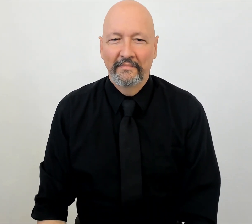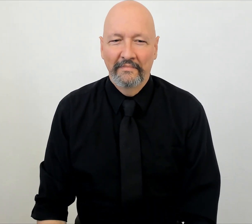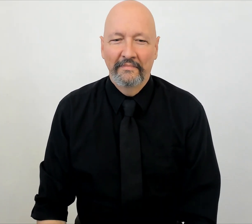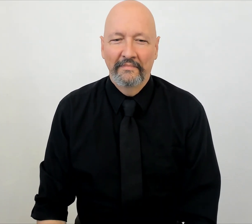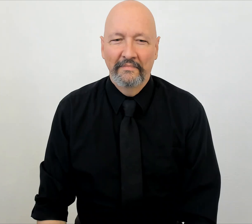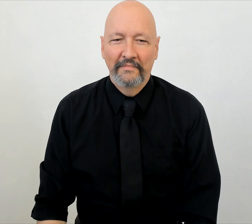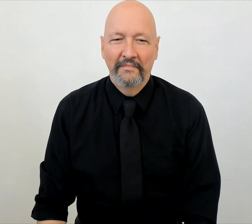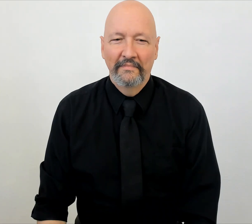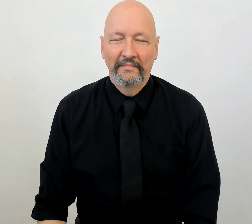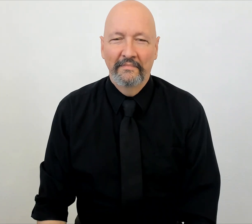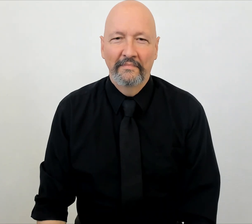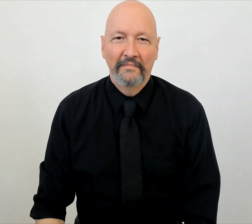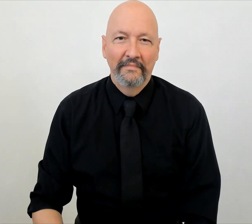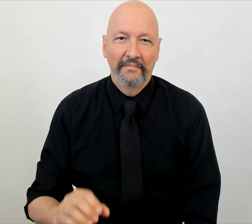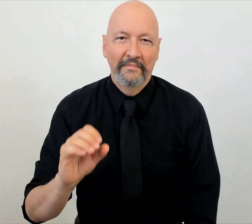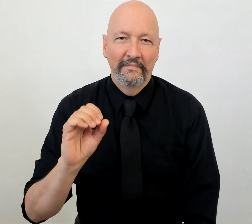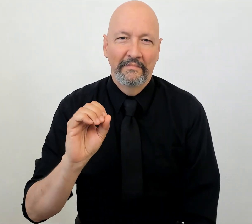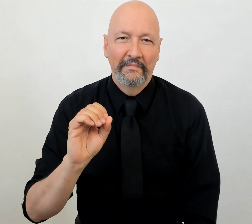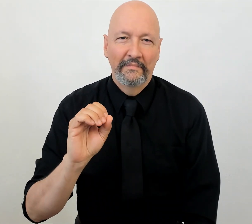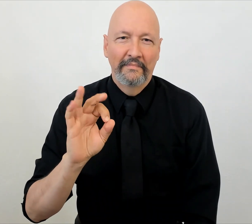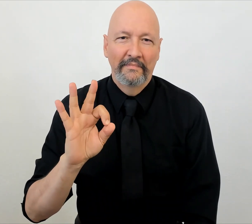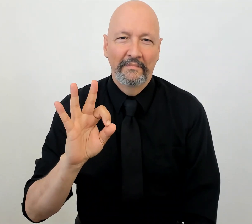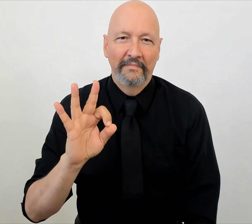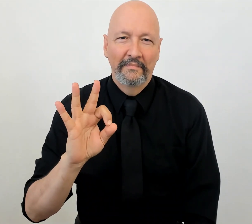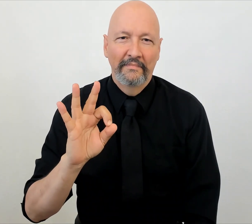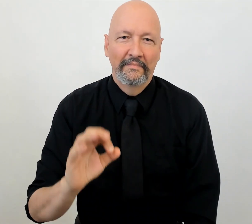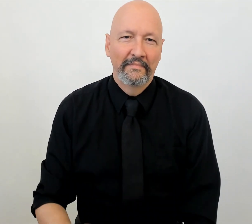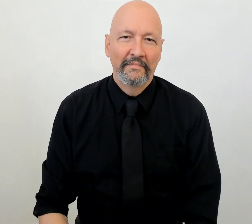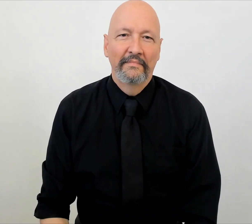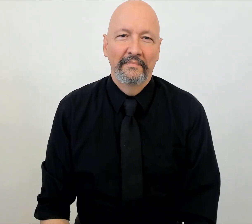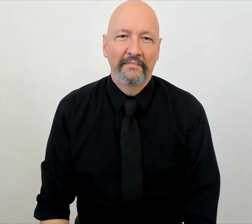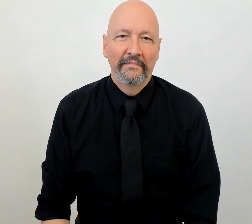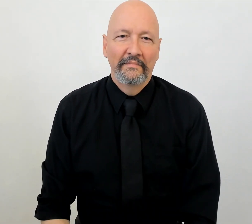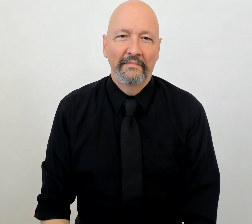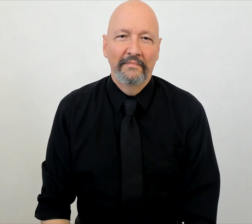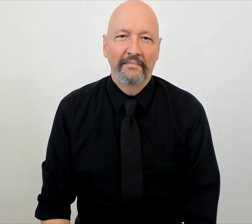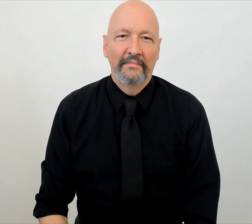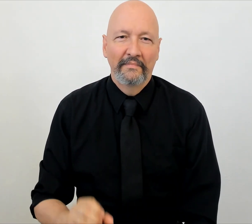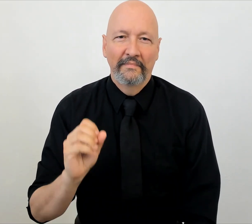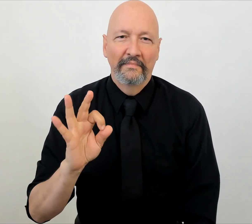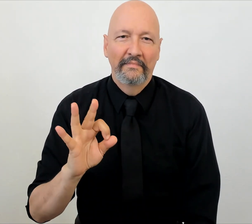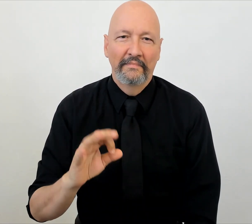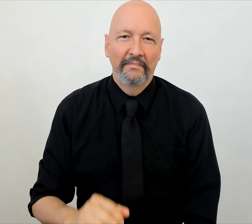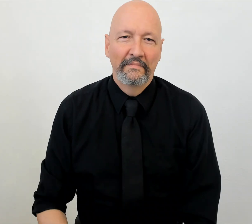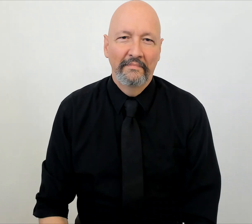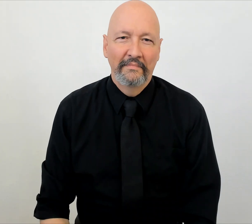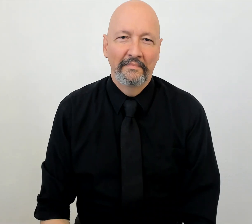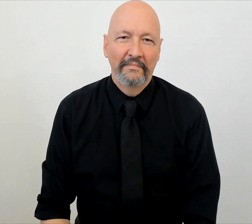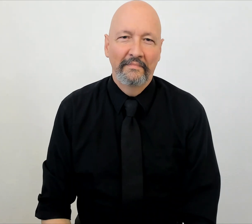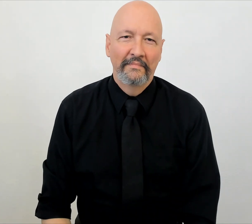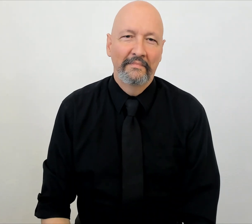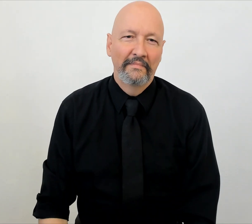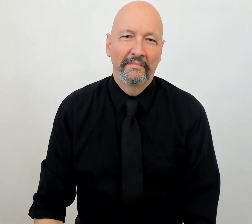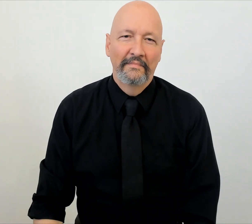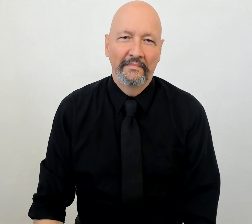In this joke just spell (or drop) "OF"